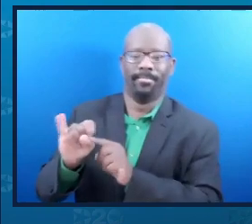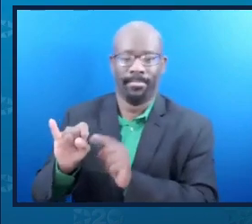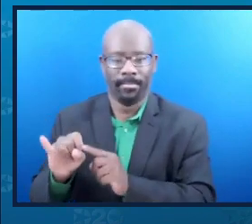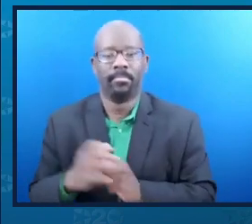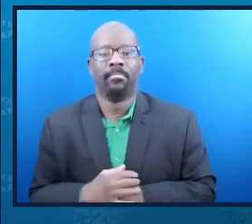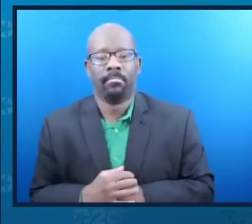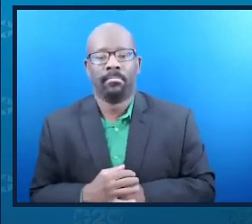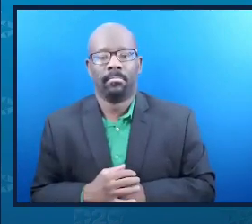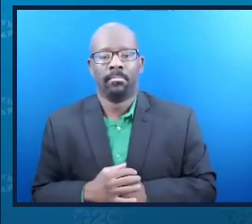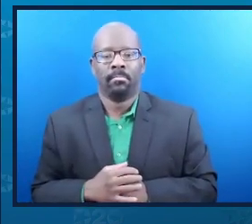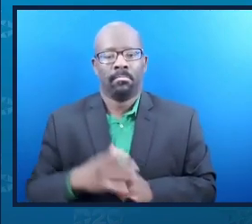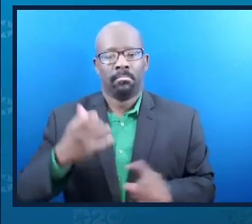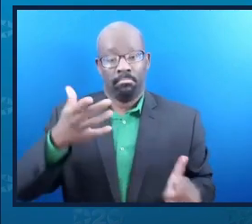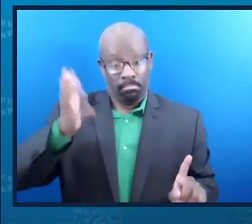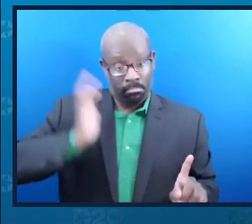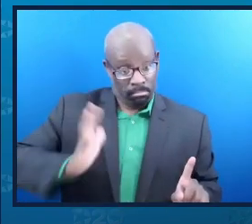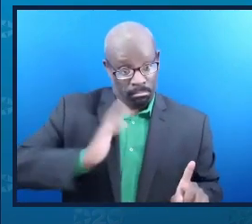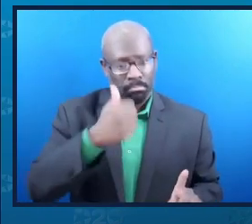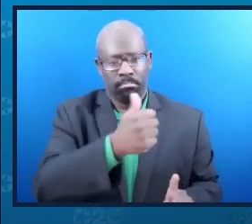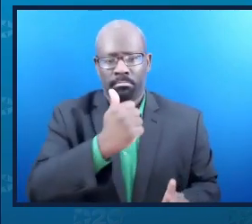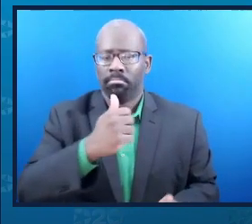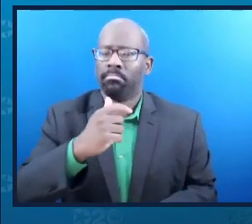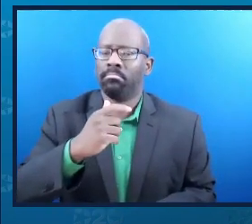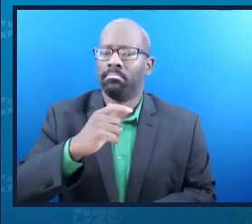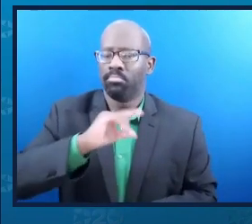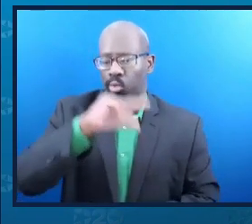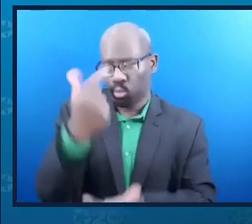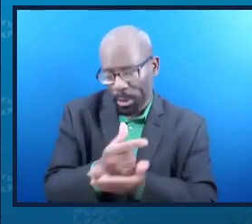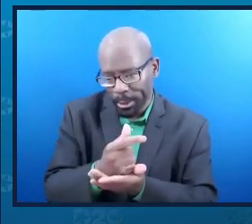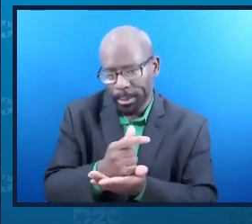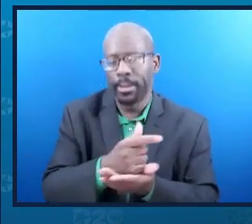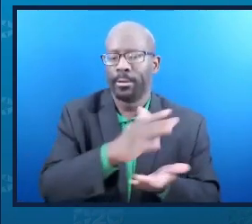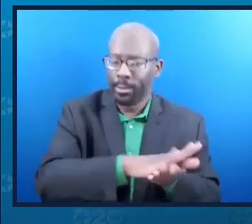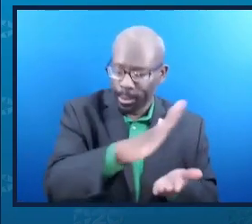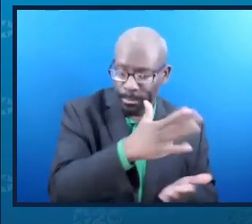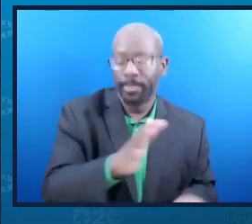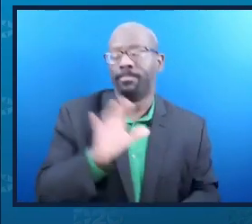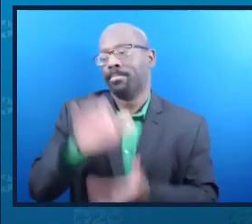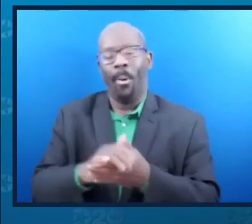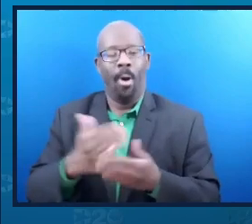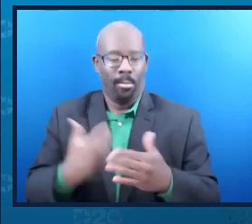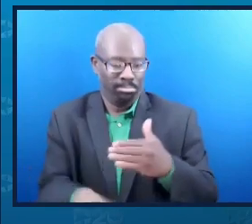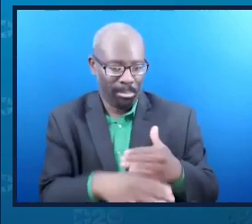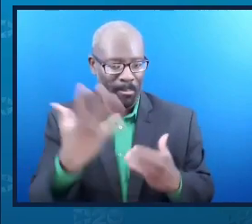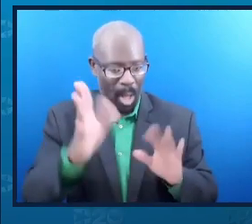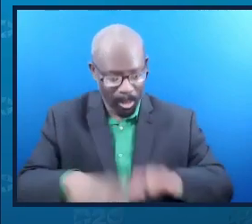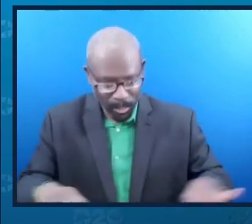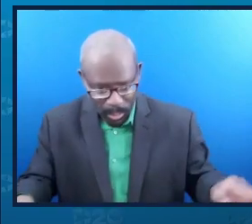ACCOUNT.